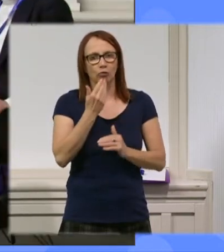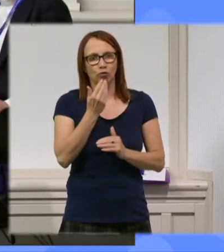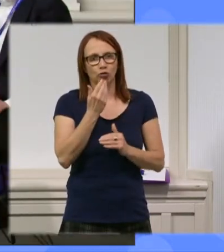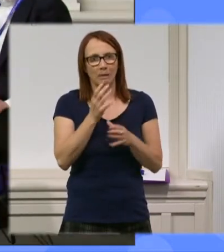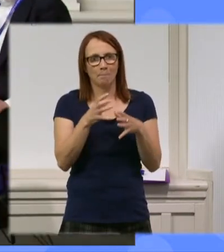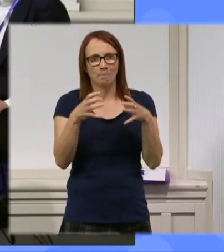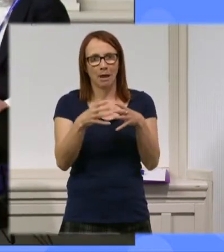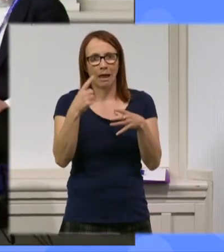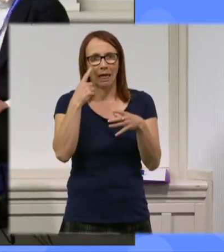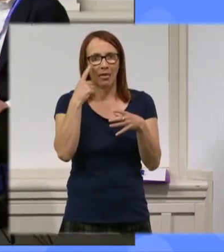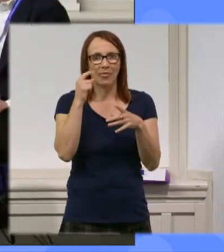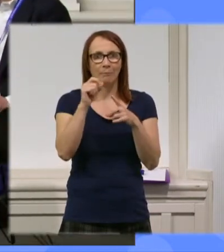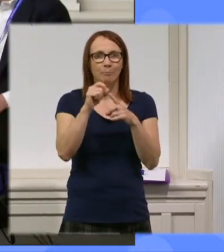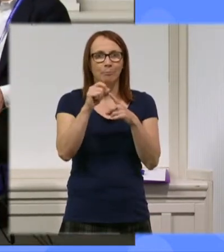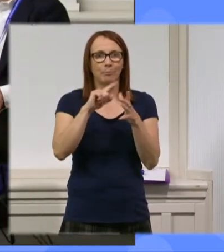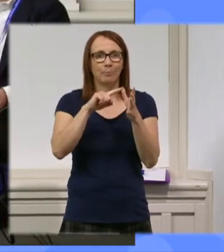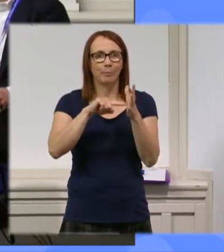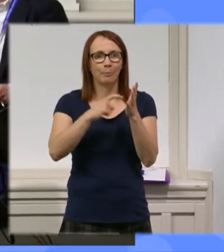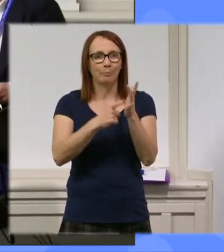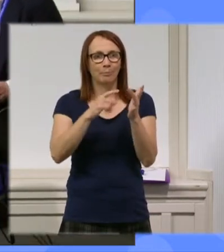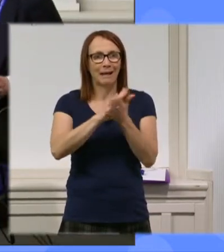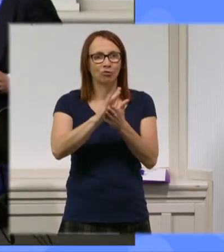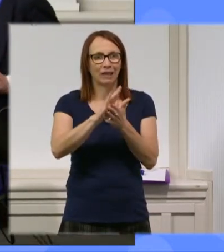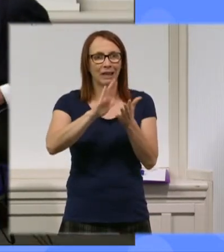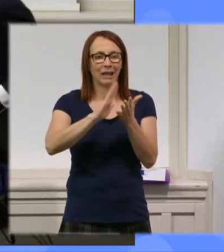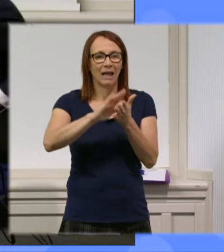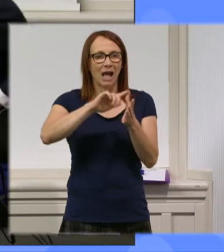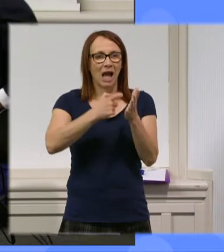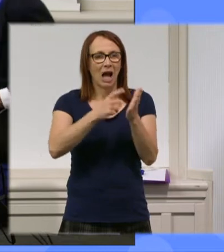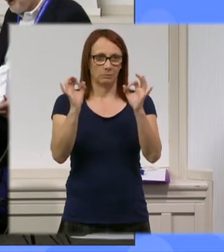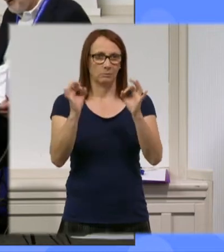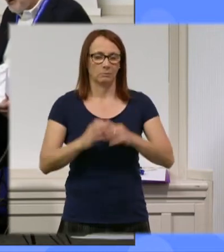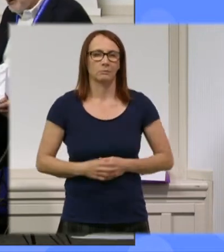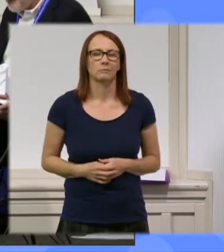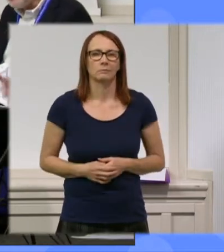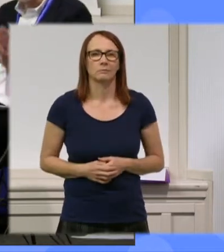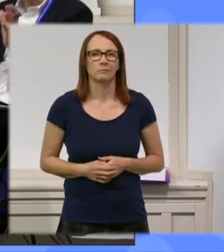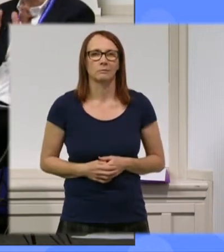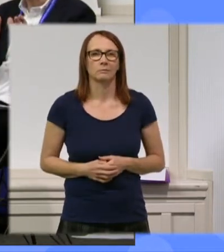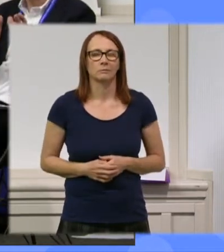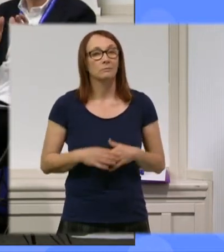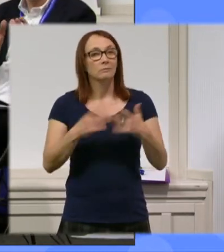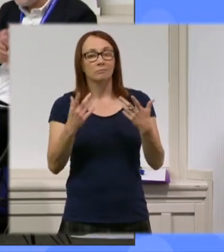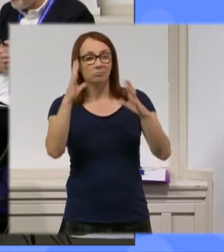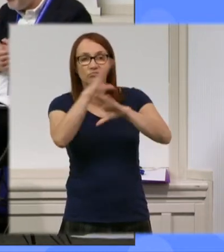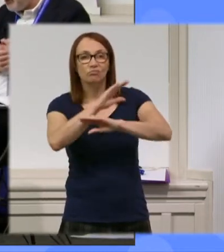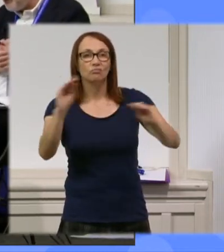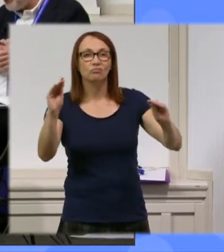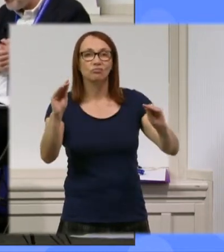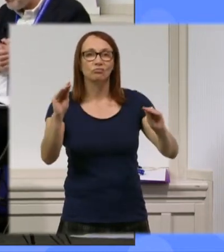that magic RV so you're all very welcome so is to remind you of the purpose of